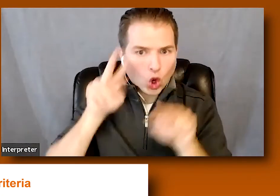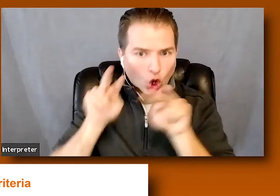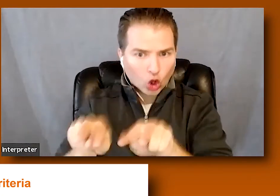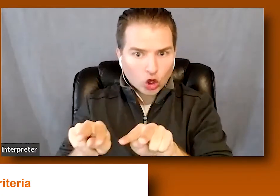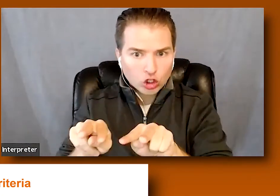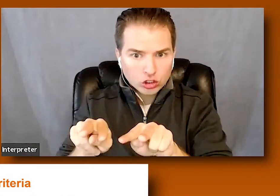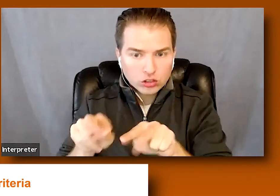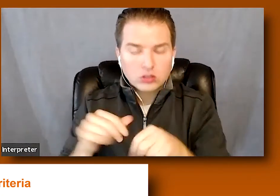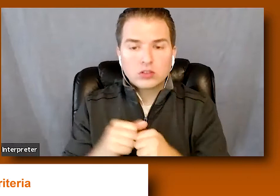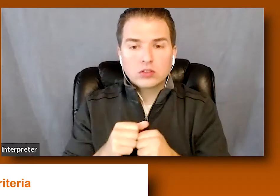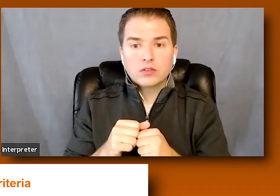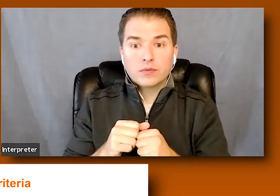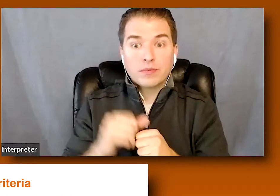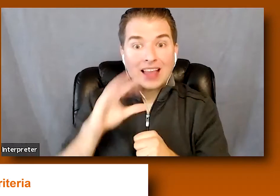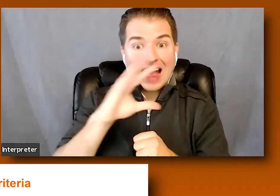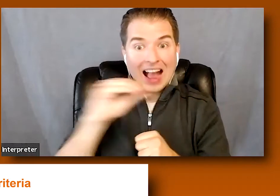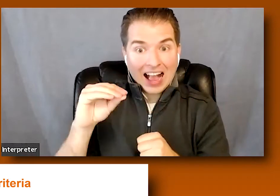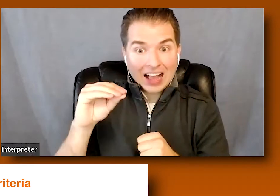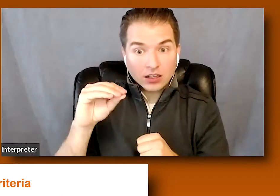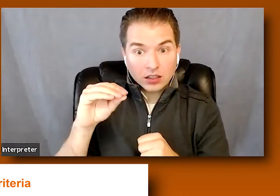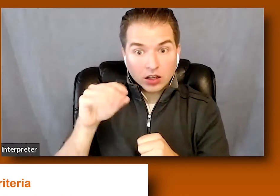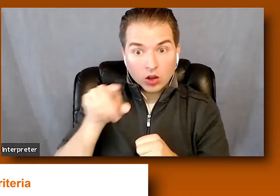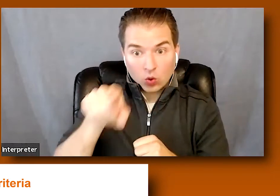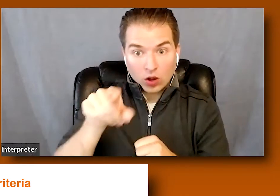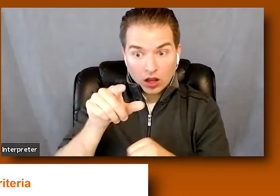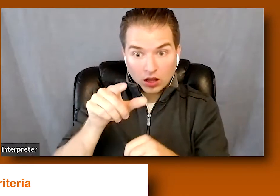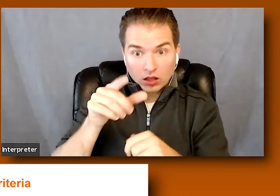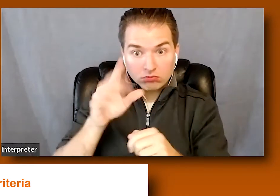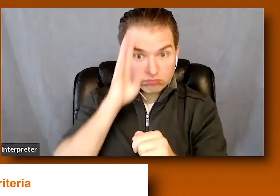And the fifth item is are there adequate resources available to the P.I.?